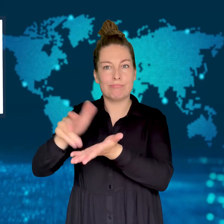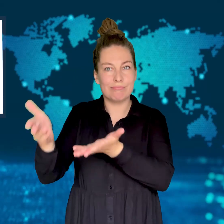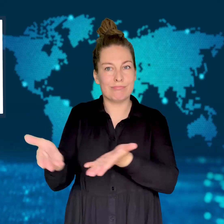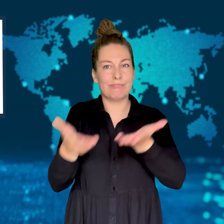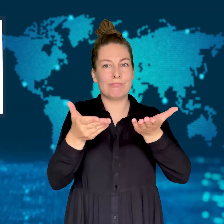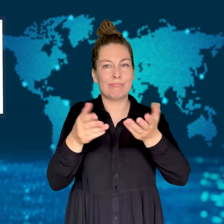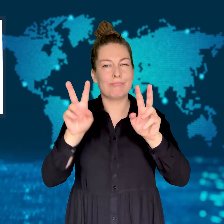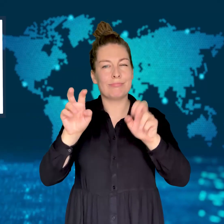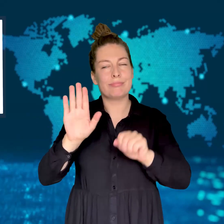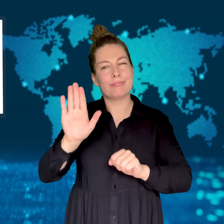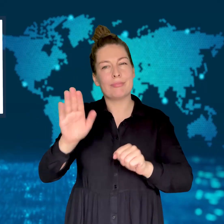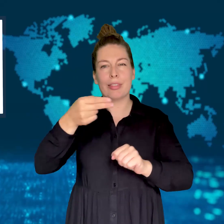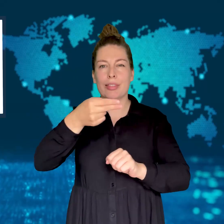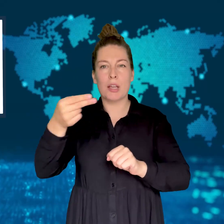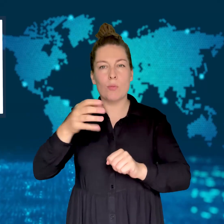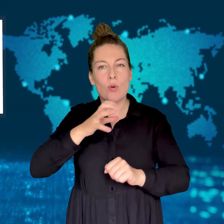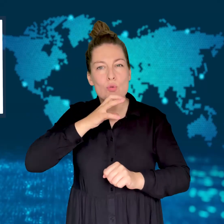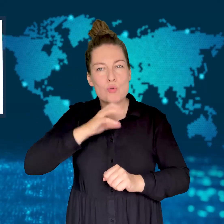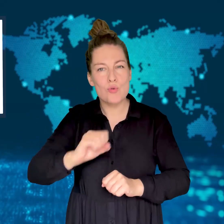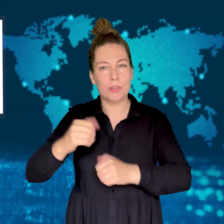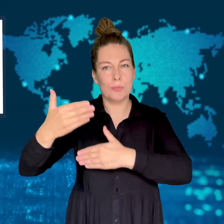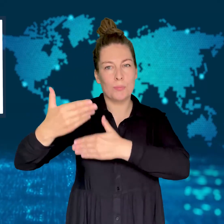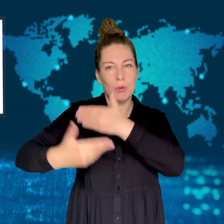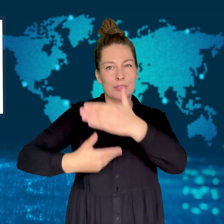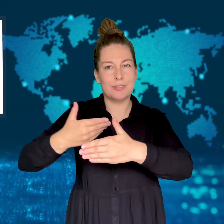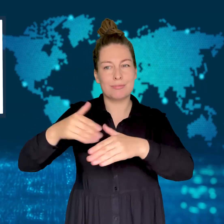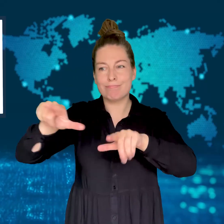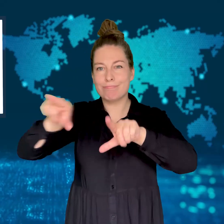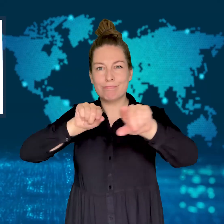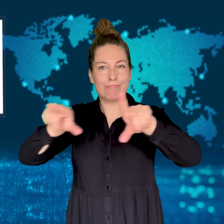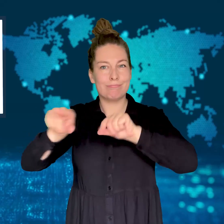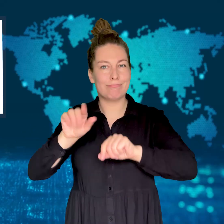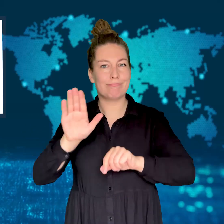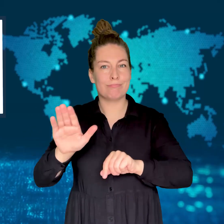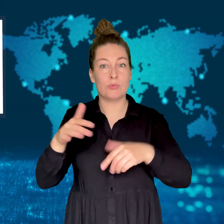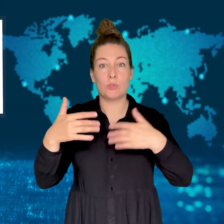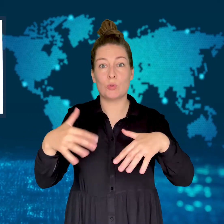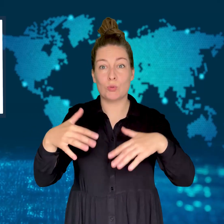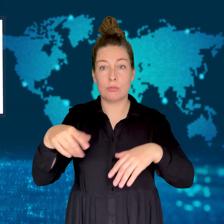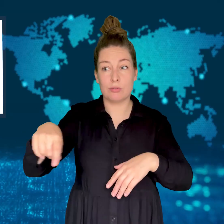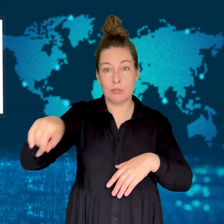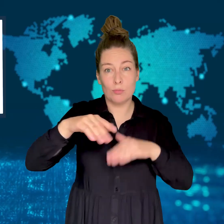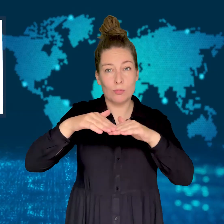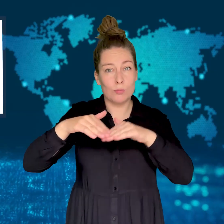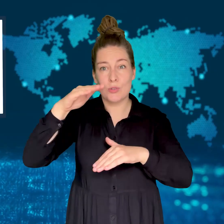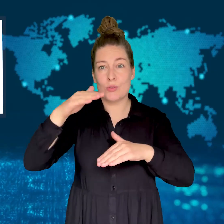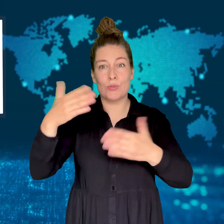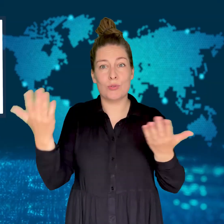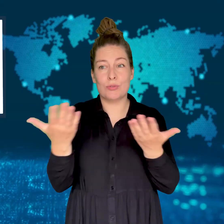Three minority advocacy groups - Lawyers for Civil Rights group,